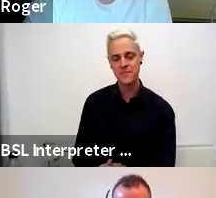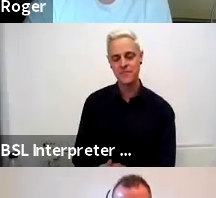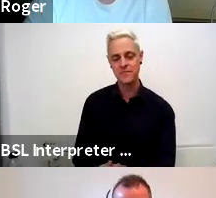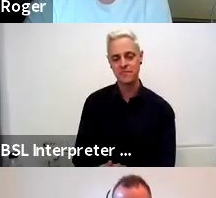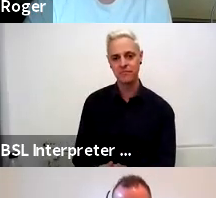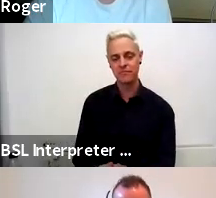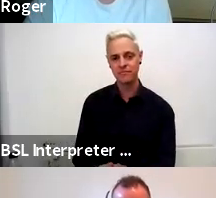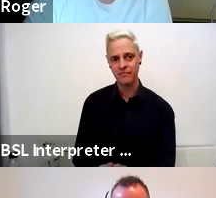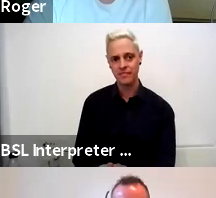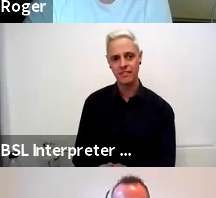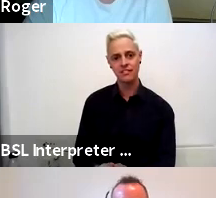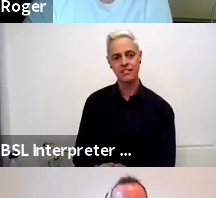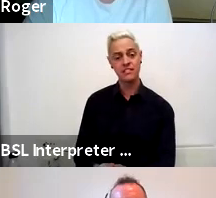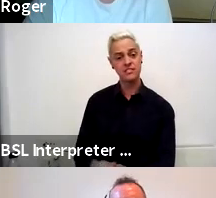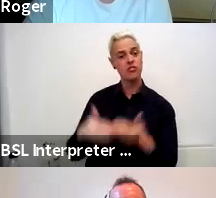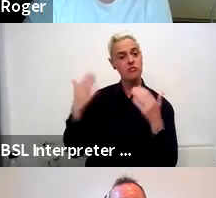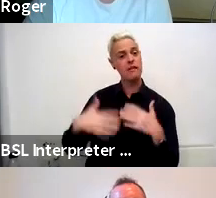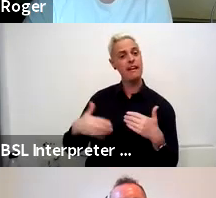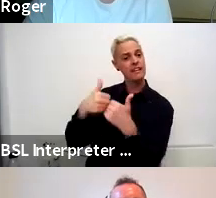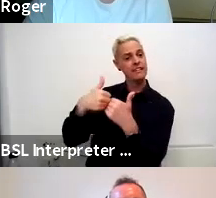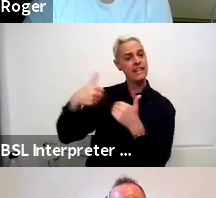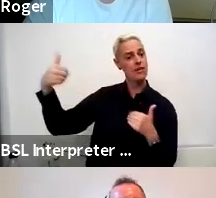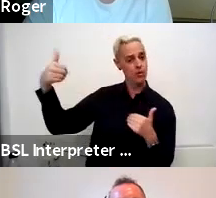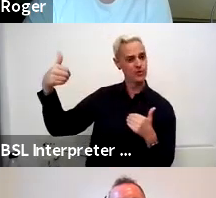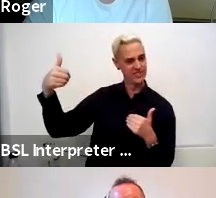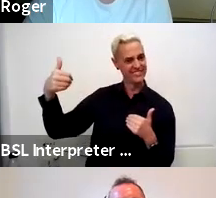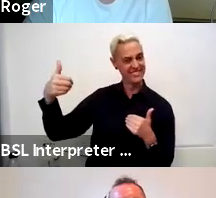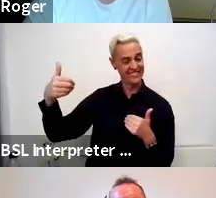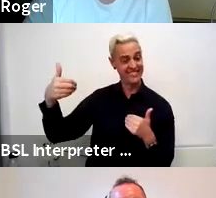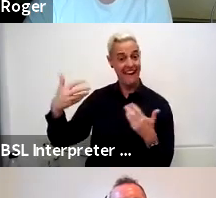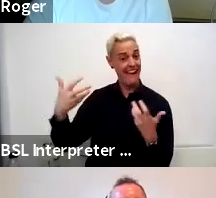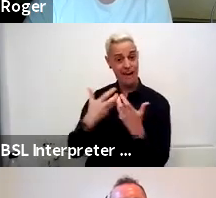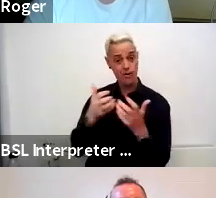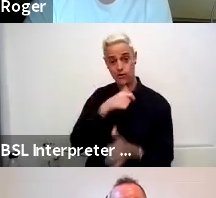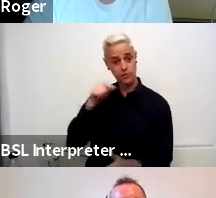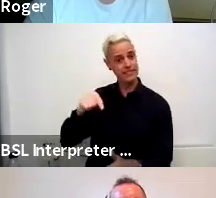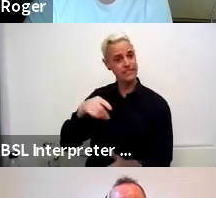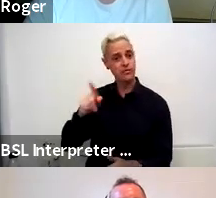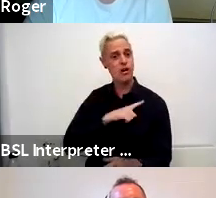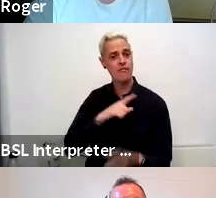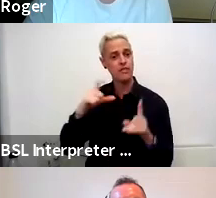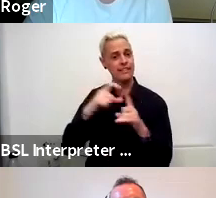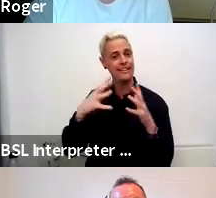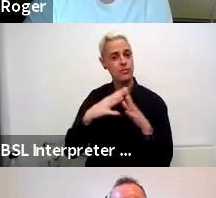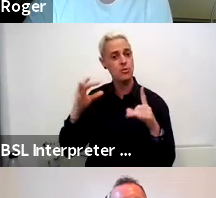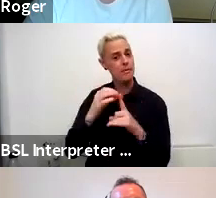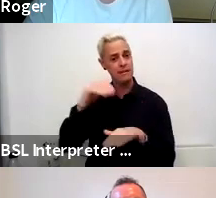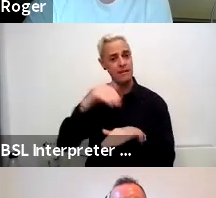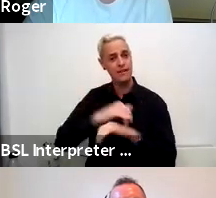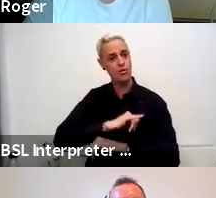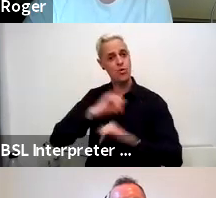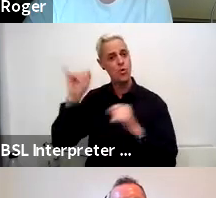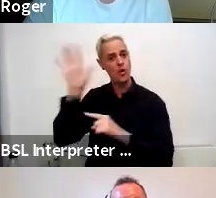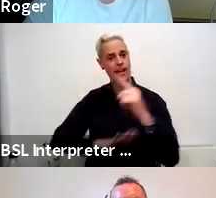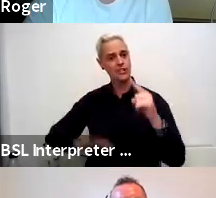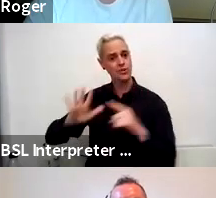how can we use evolution to mitigate the harm that the GWP and the benefits agencies does nationally.